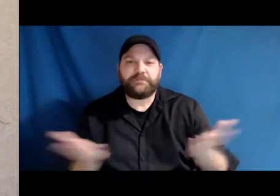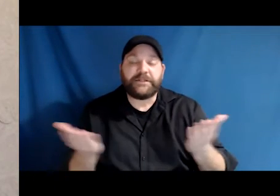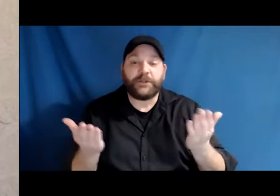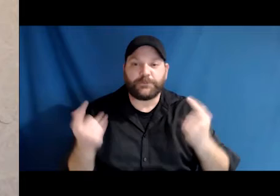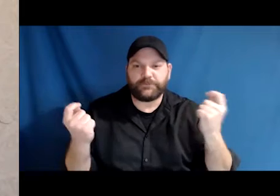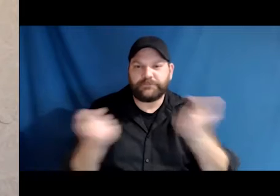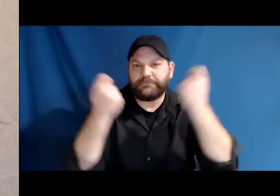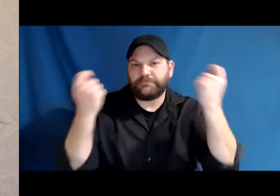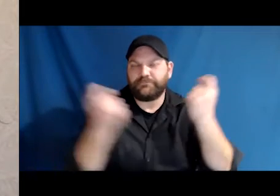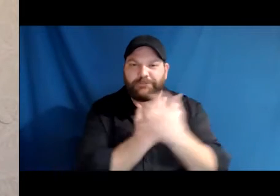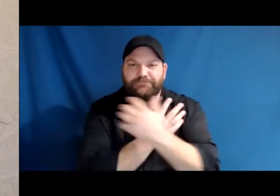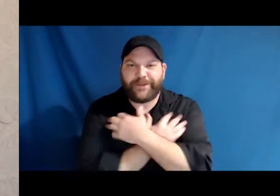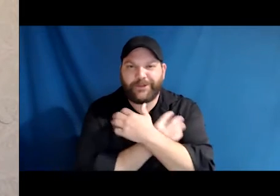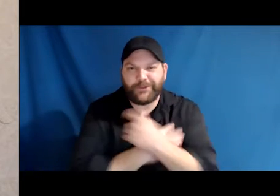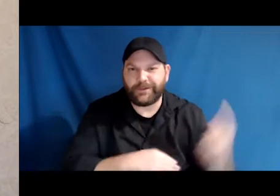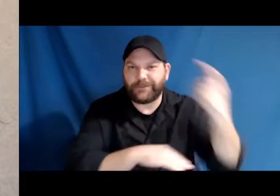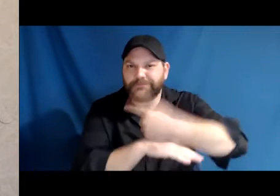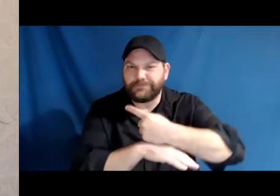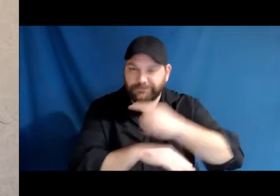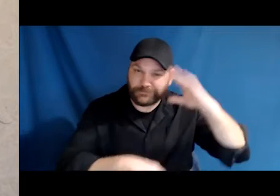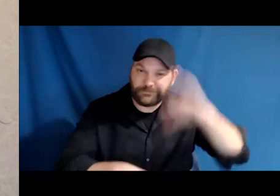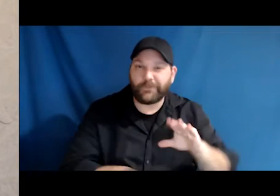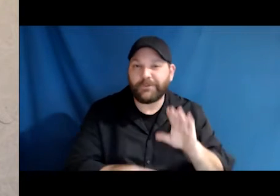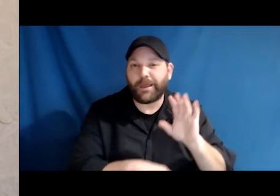Like all of our traditions, Bear Day looks different this year, sadly.